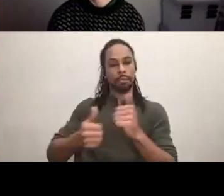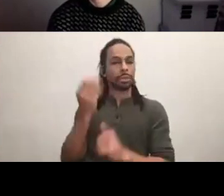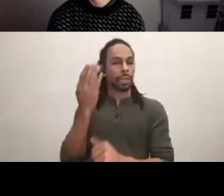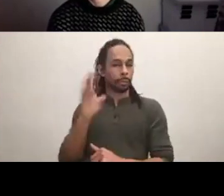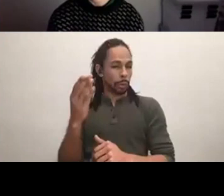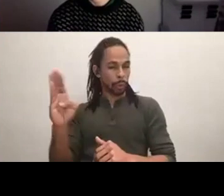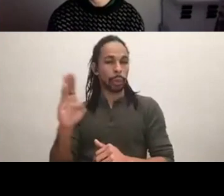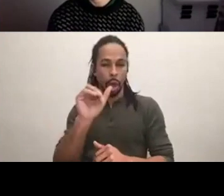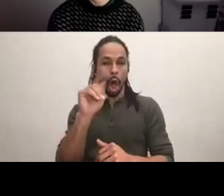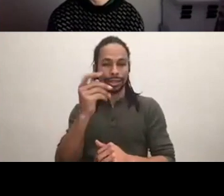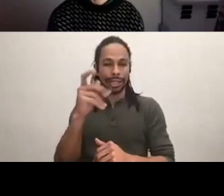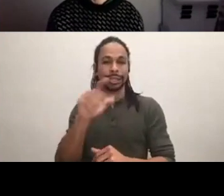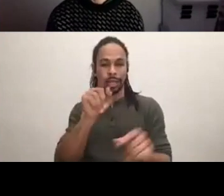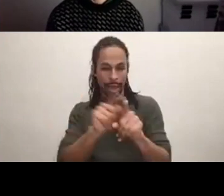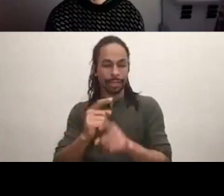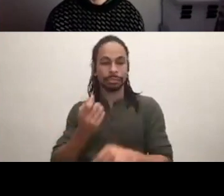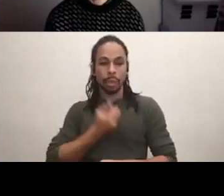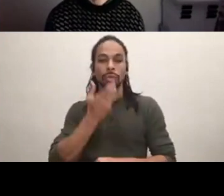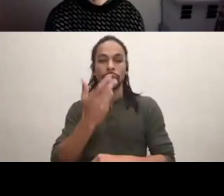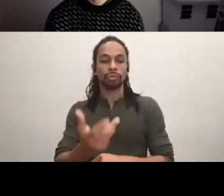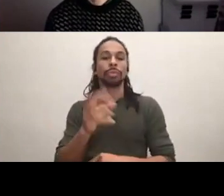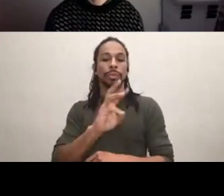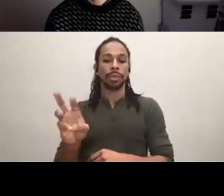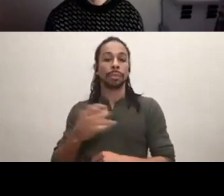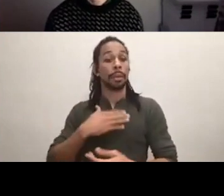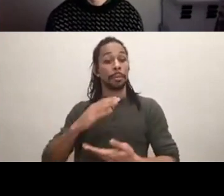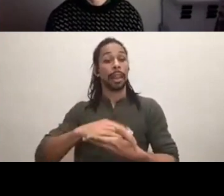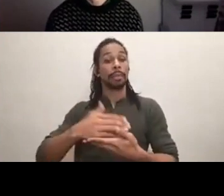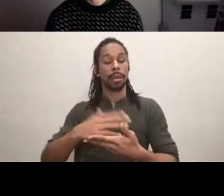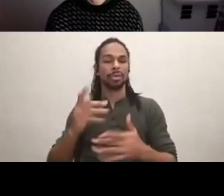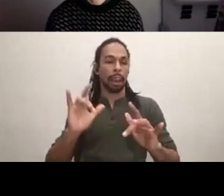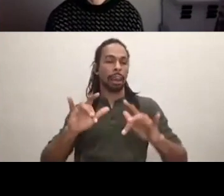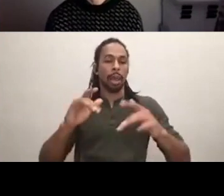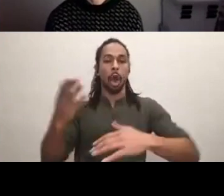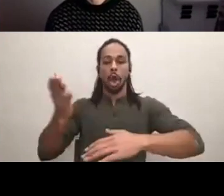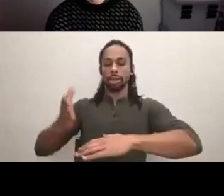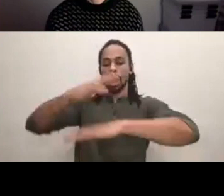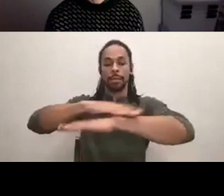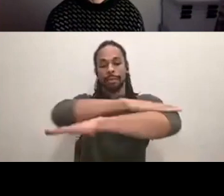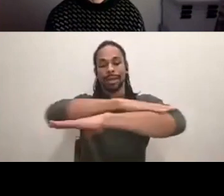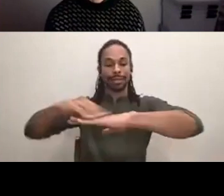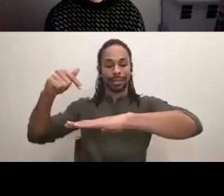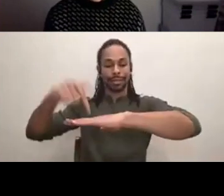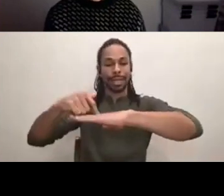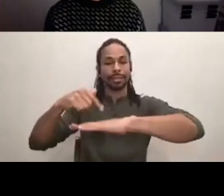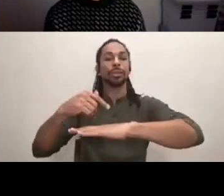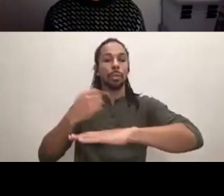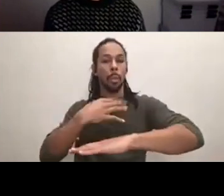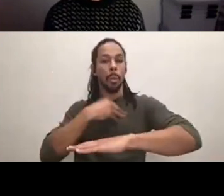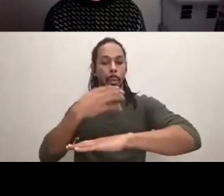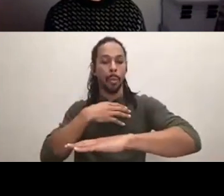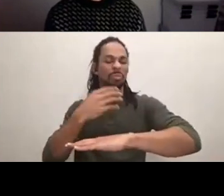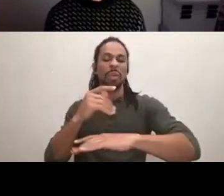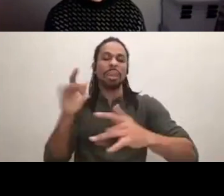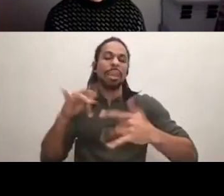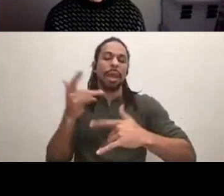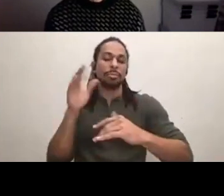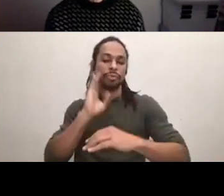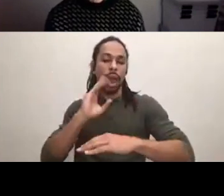matching hats. Some flower emojis, florets, "This is so cool." "I love the flowers." Someone